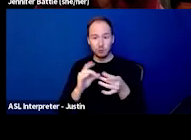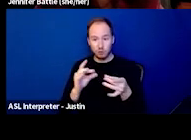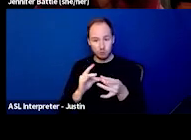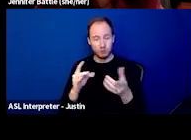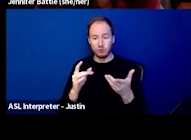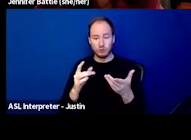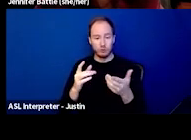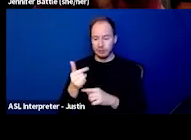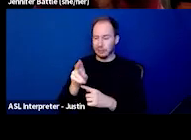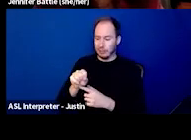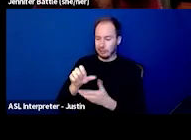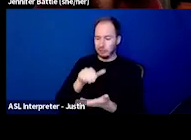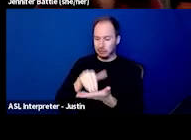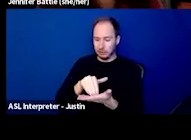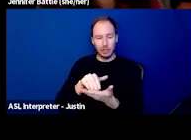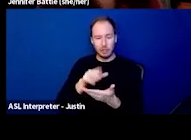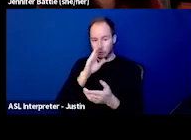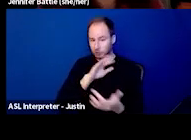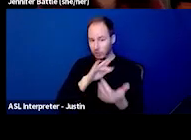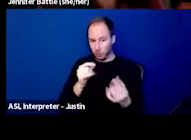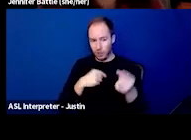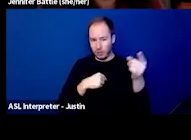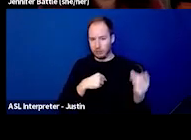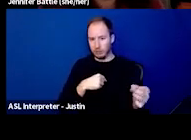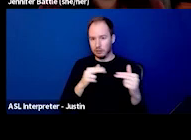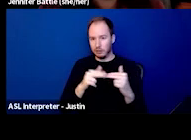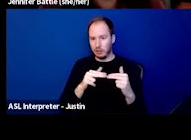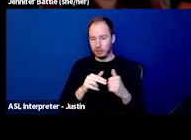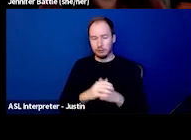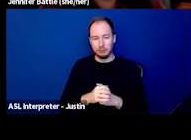the GAINS center direct contact is here on this website,